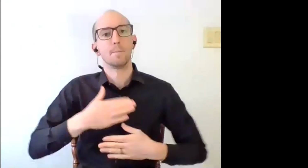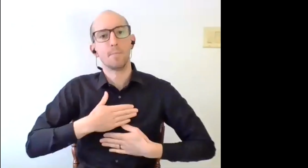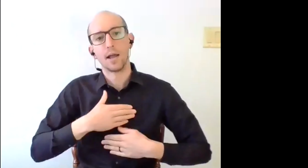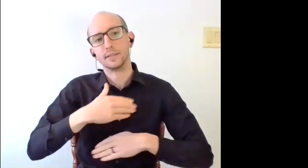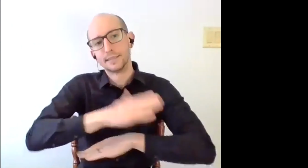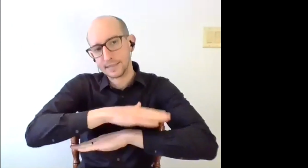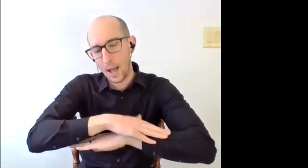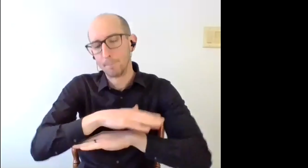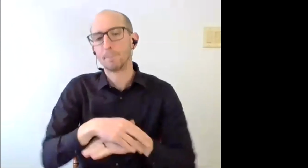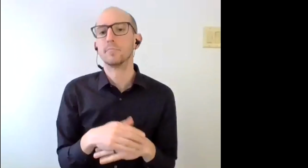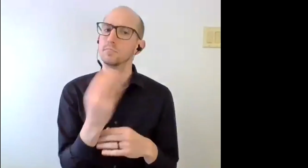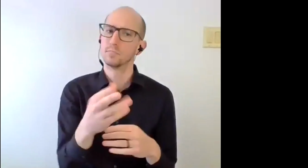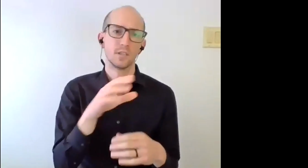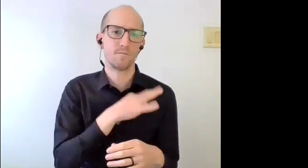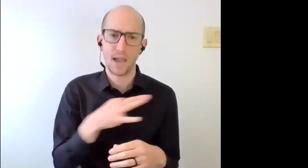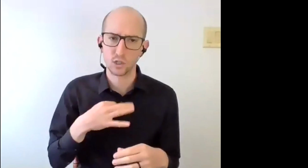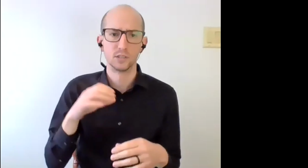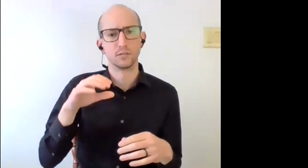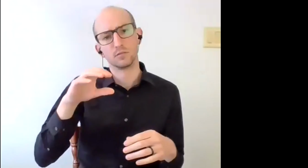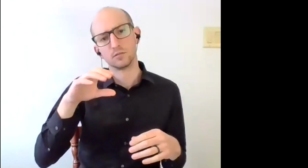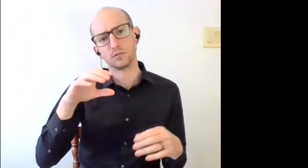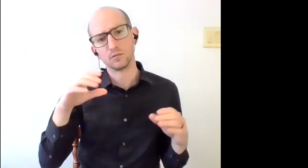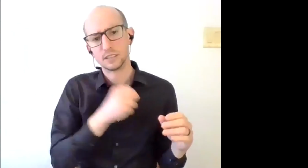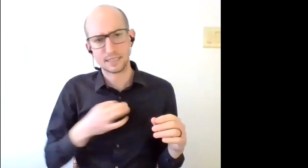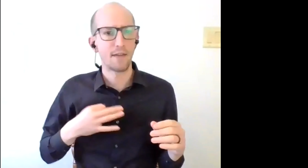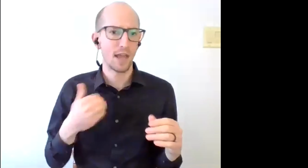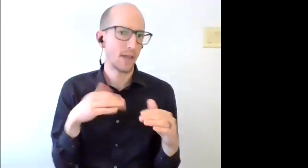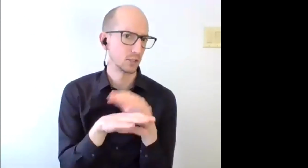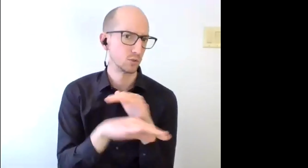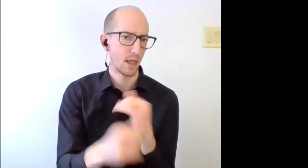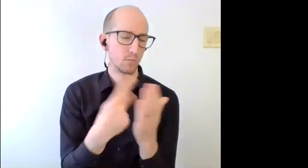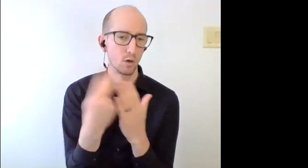your documents on the my desktop and everybody should have